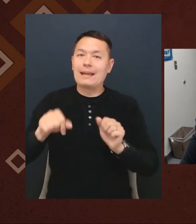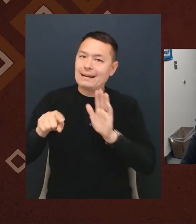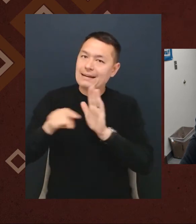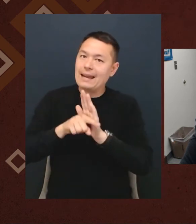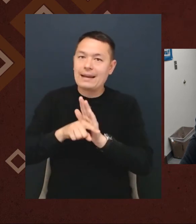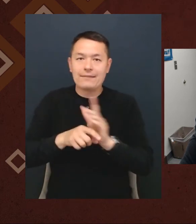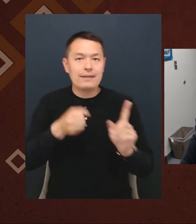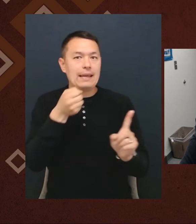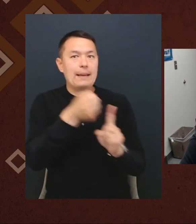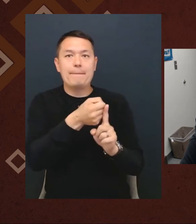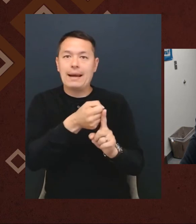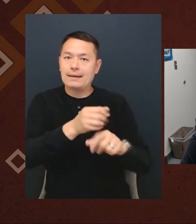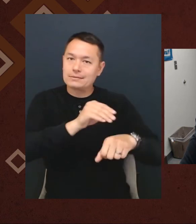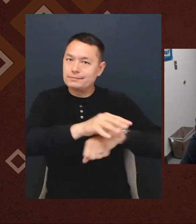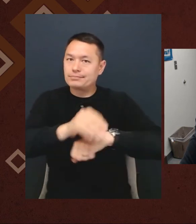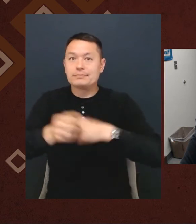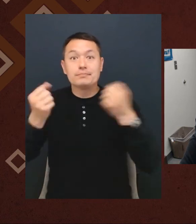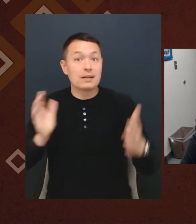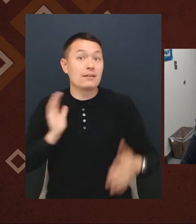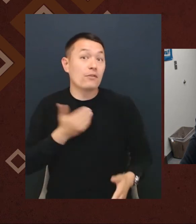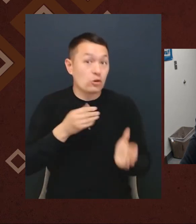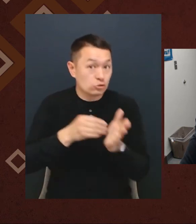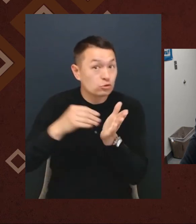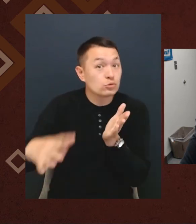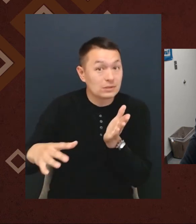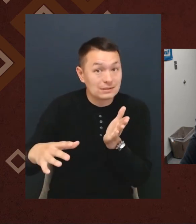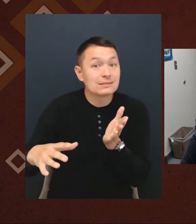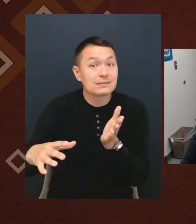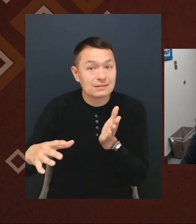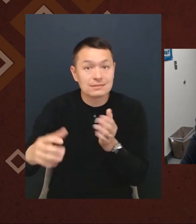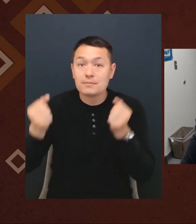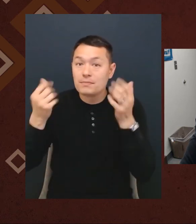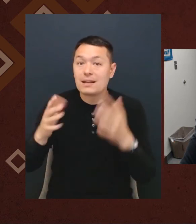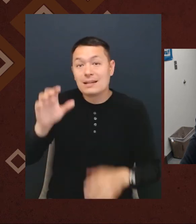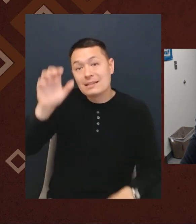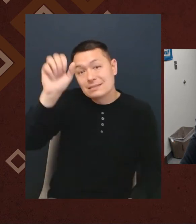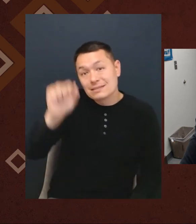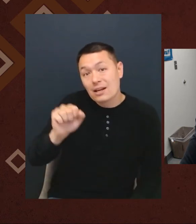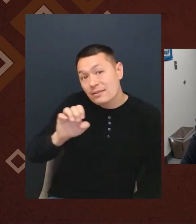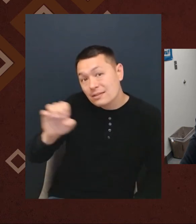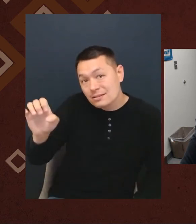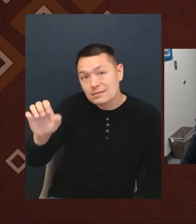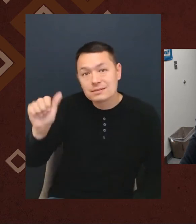a lot of our students, particularly a lot of our Southeast Asian students. Look,